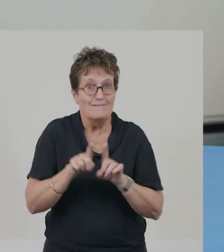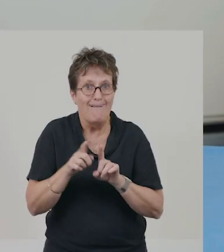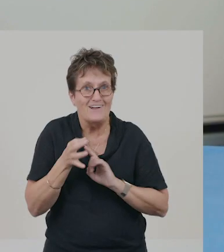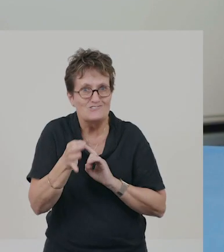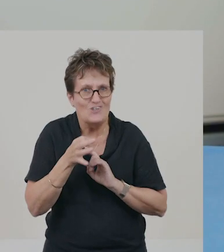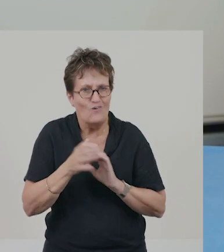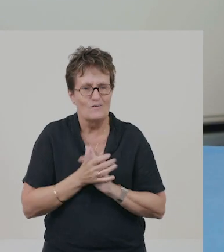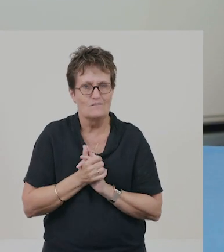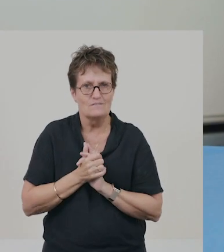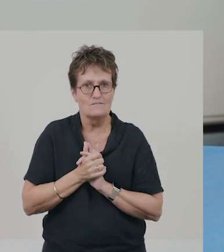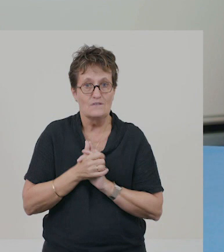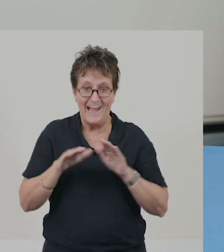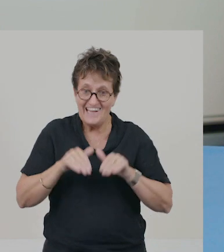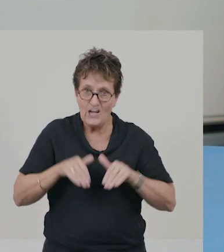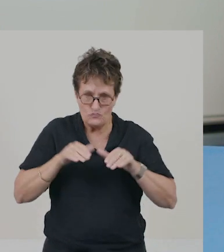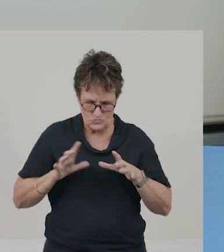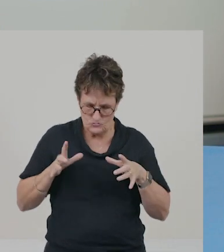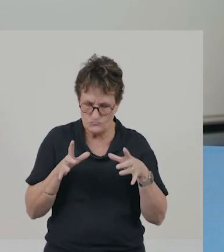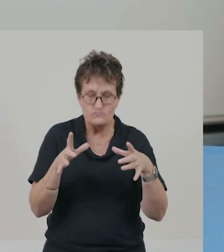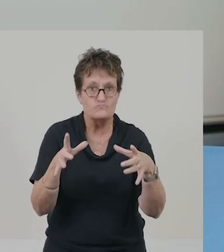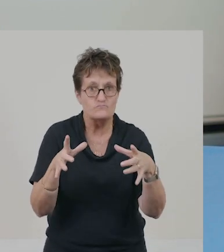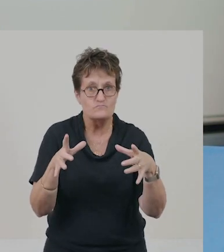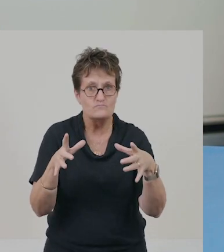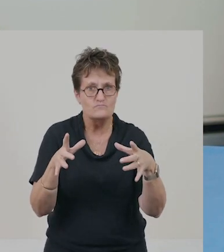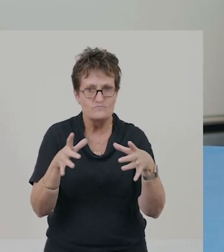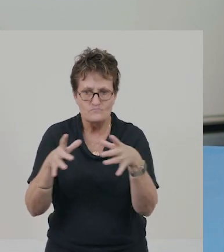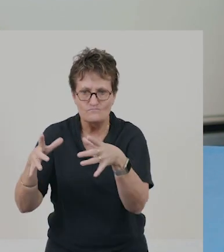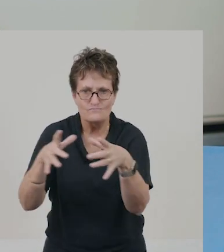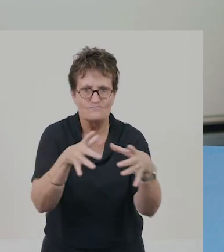Kangaroos are social animals. They travel and feed in large groups,